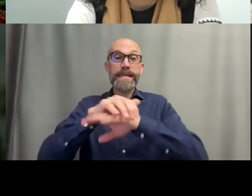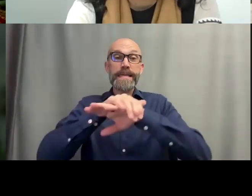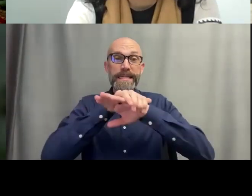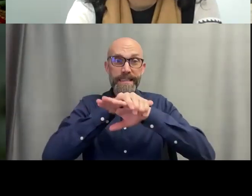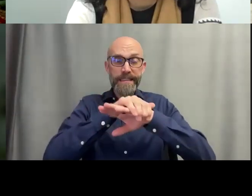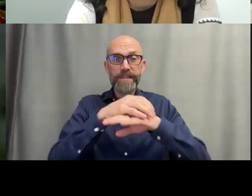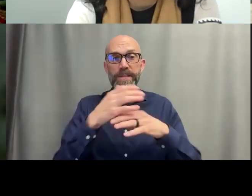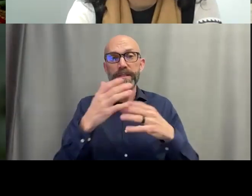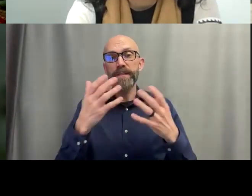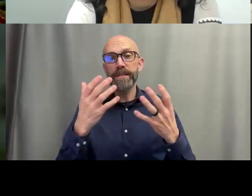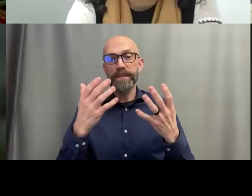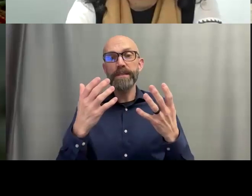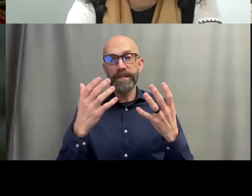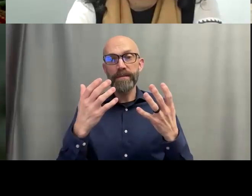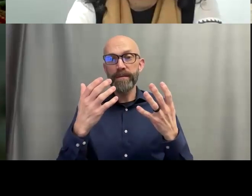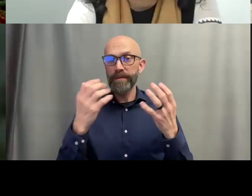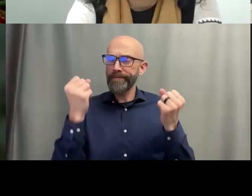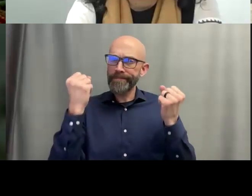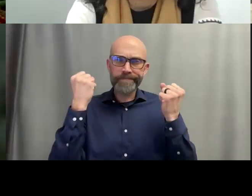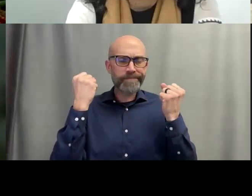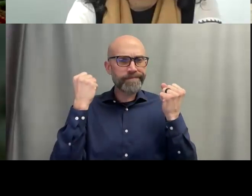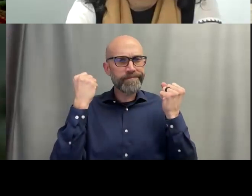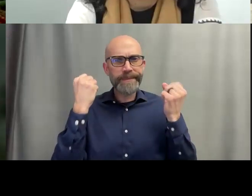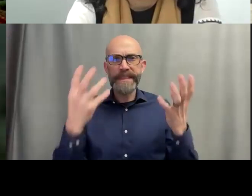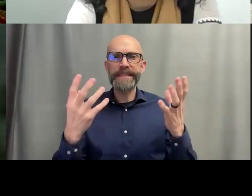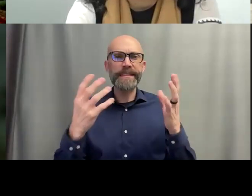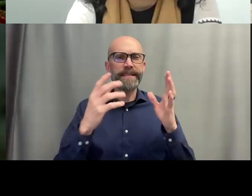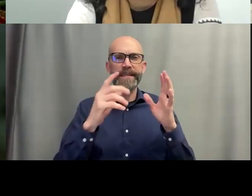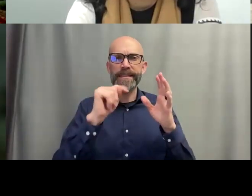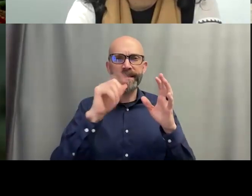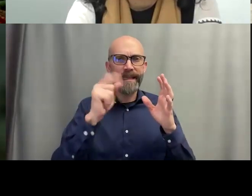there are so many, textbooks out there, you know,